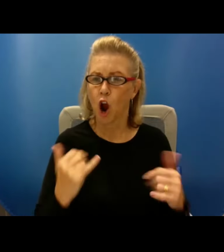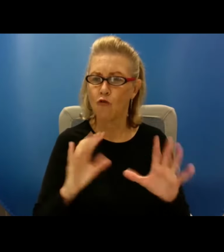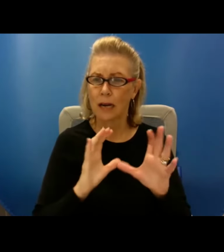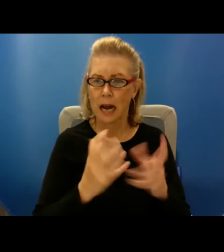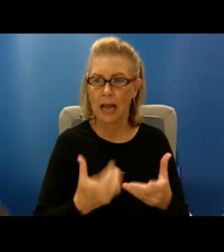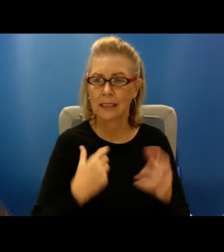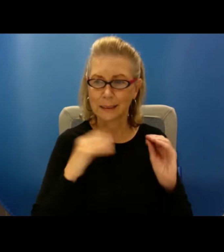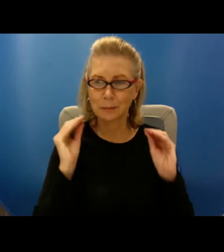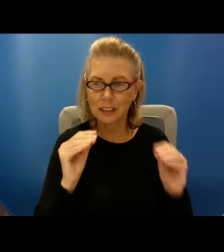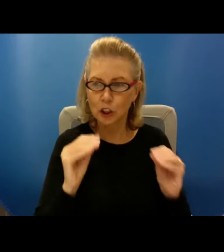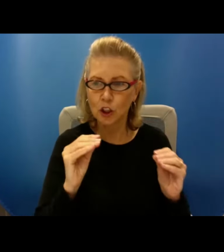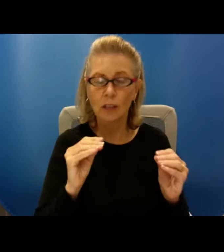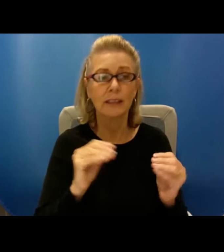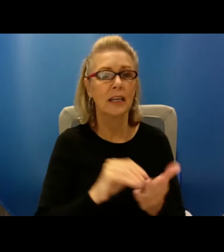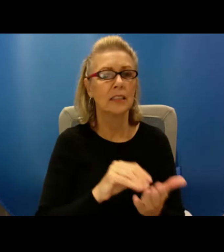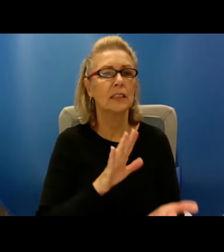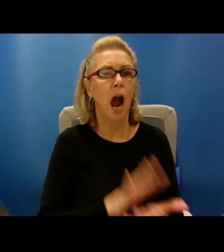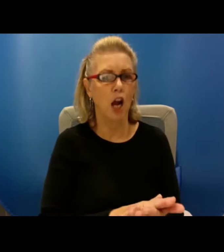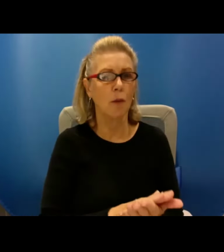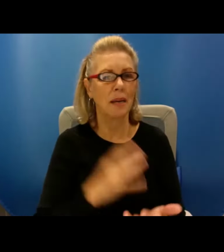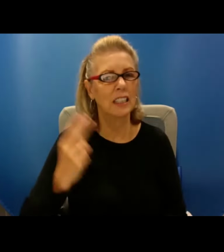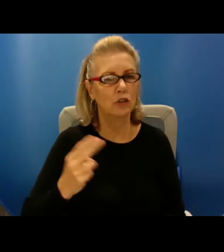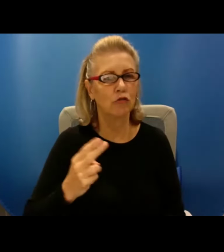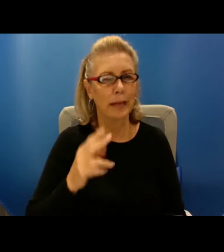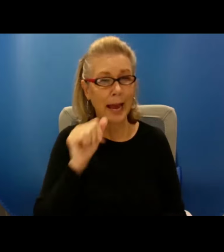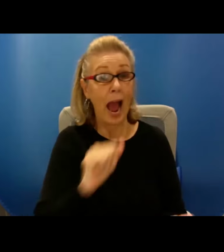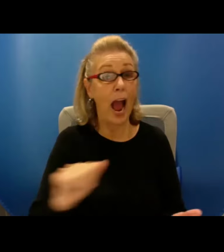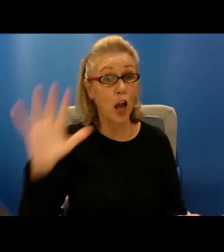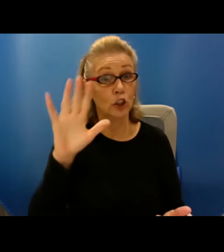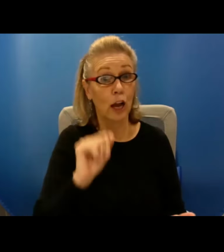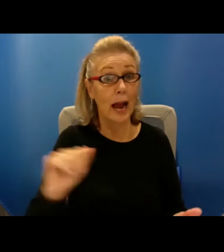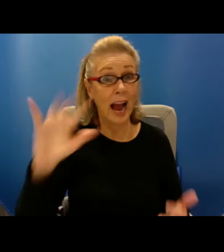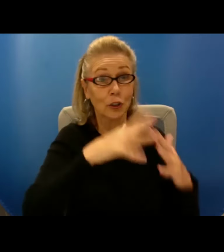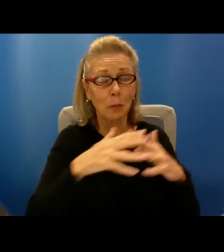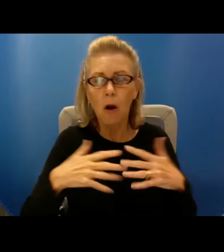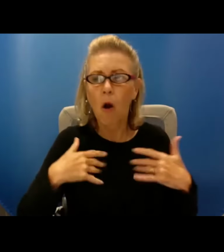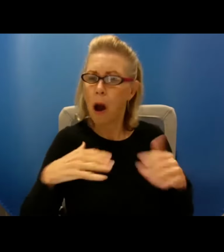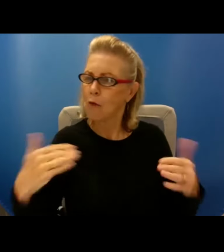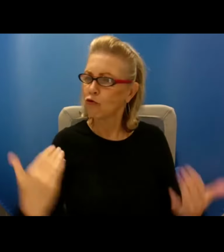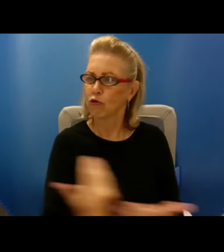Histories, Asia, Asian-America. It's a brand new course we are still kind of developing, but what's